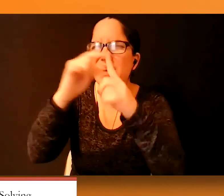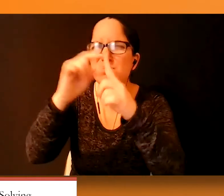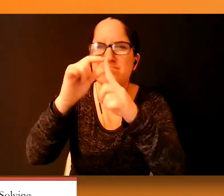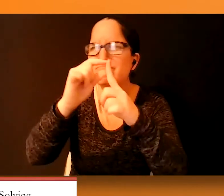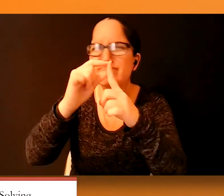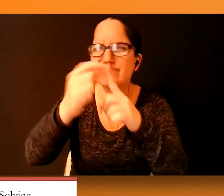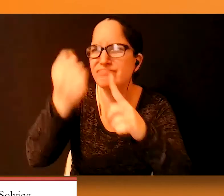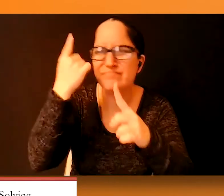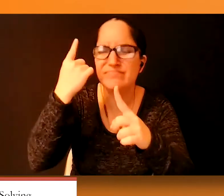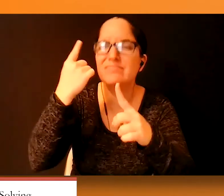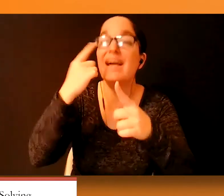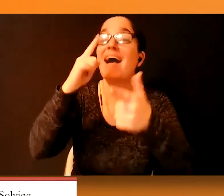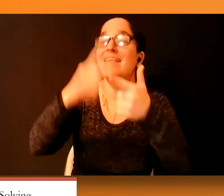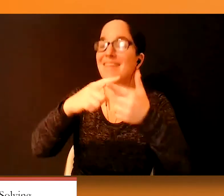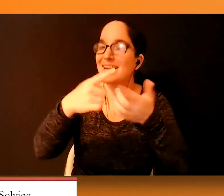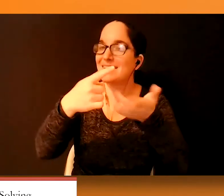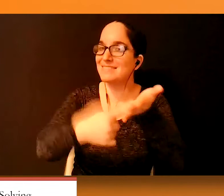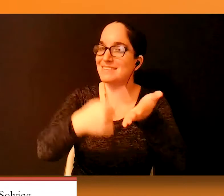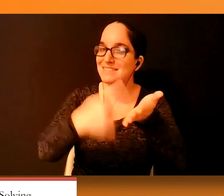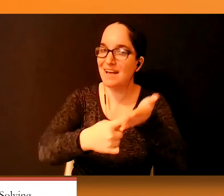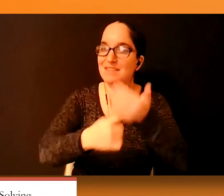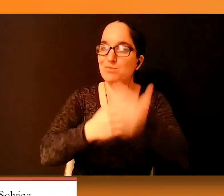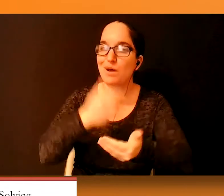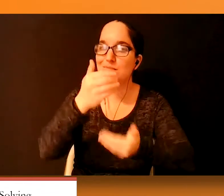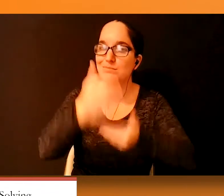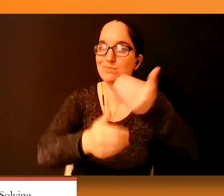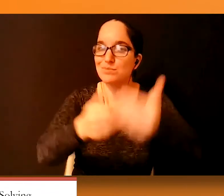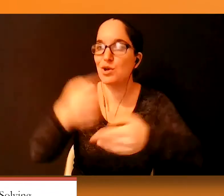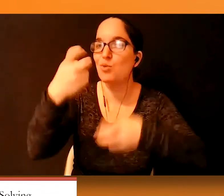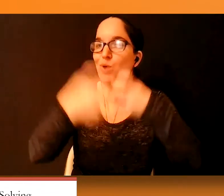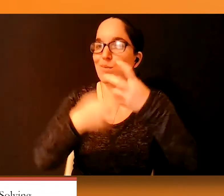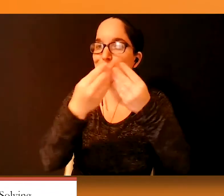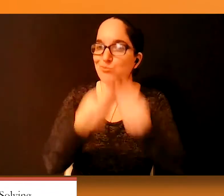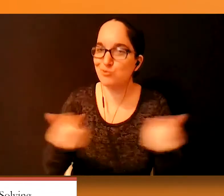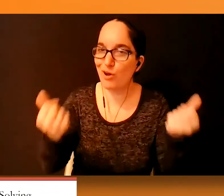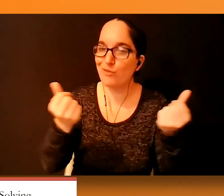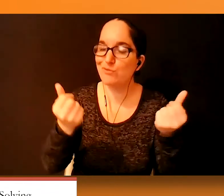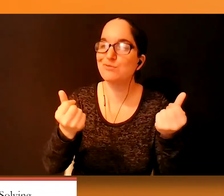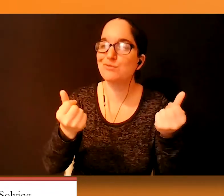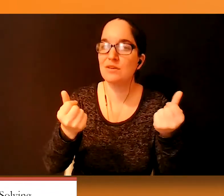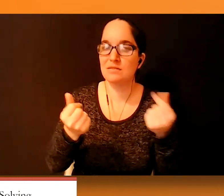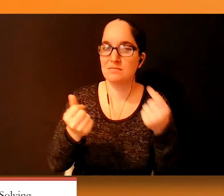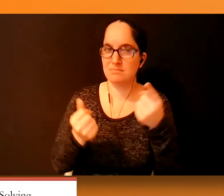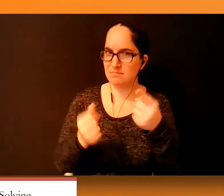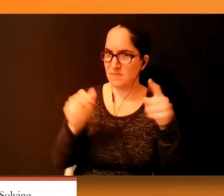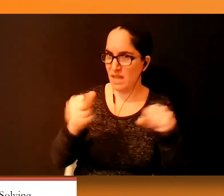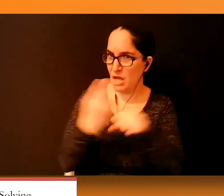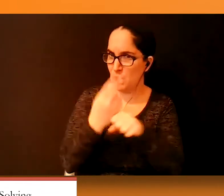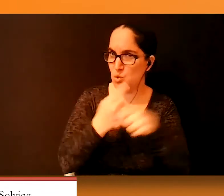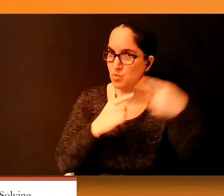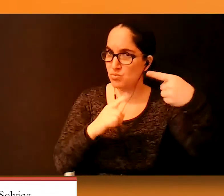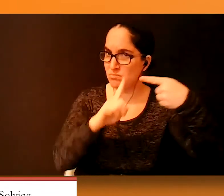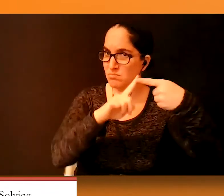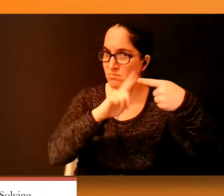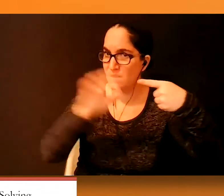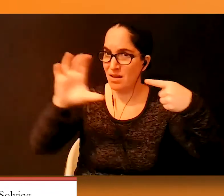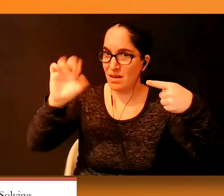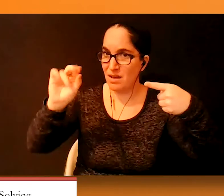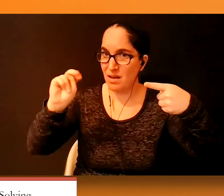but here's a word I don't know. So, I'm reading along. Here's a word I don't know. And then go through problem solving for that word. Can I use context clues?